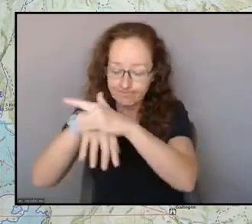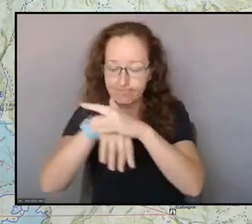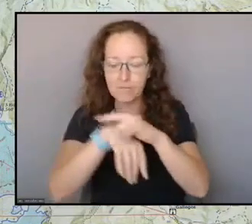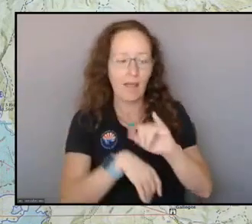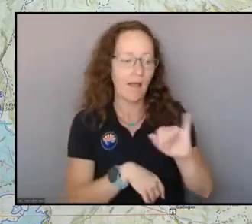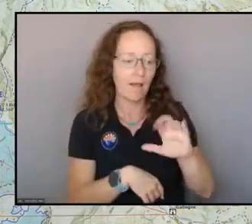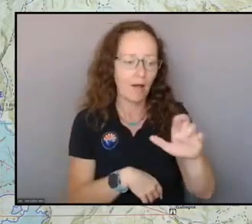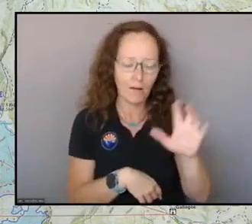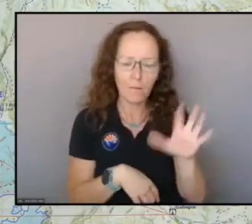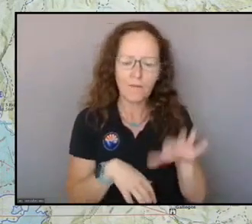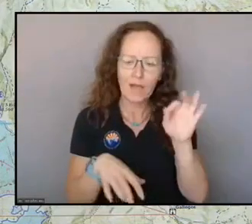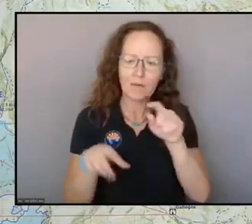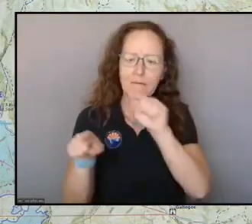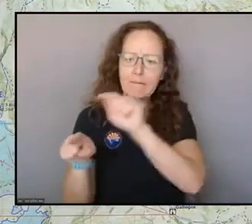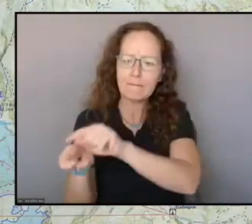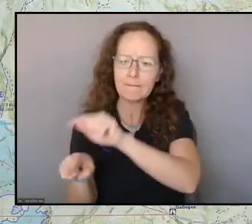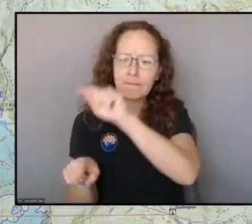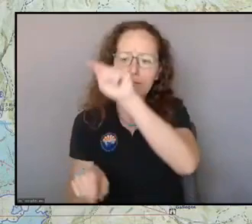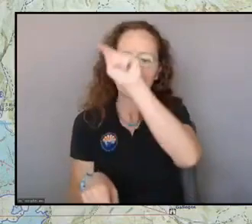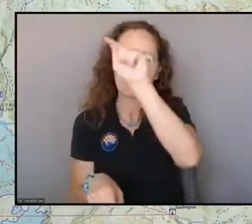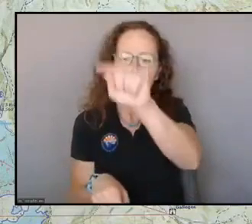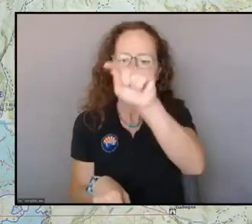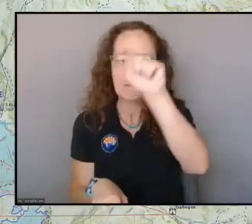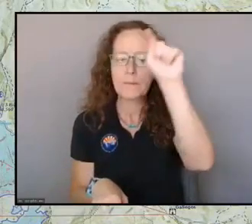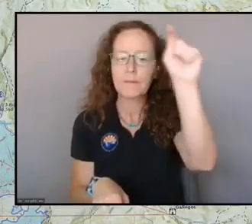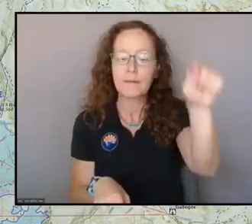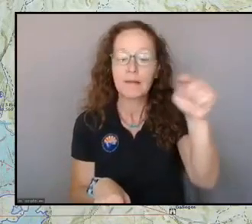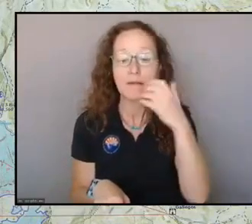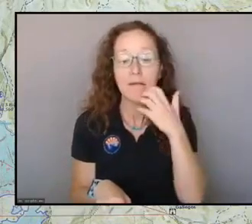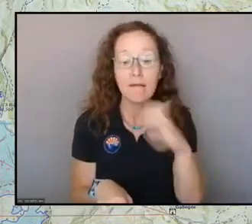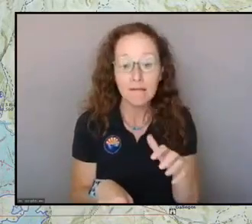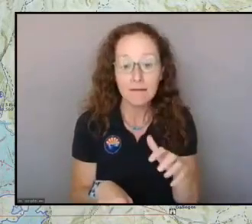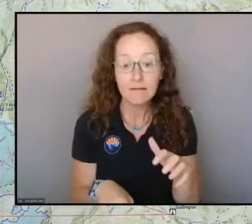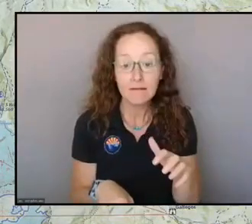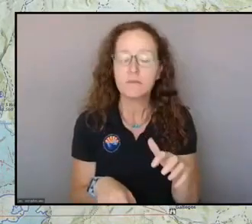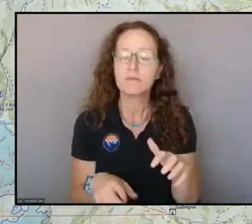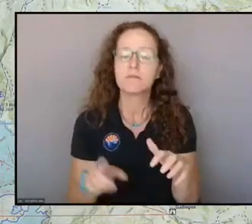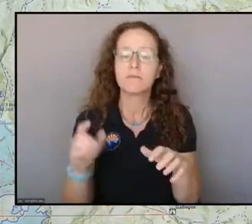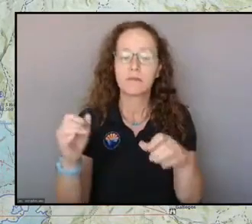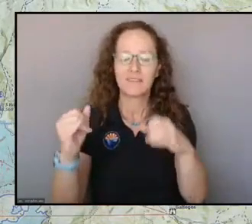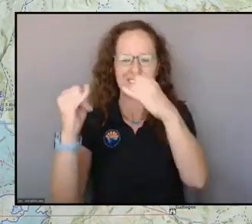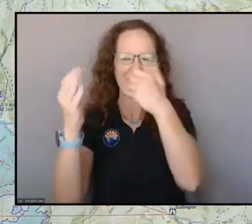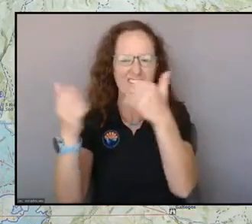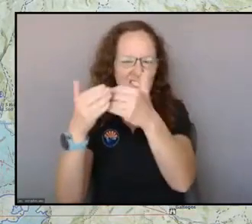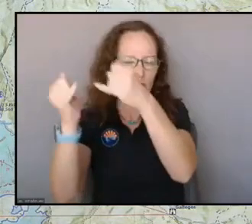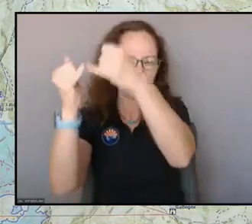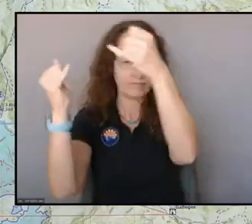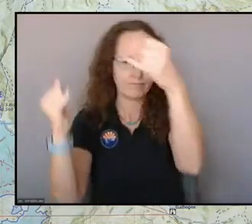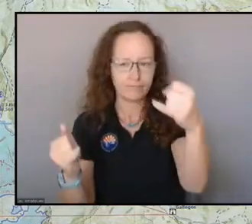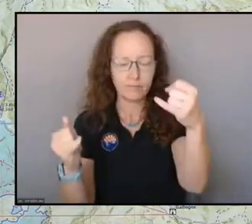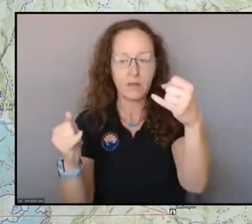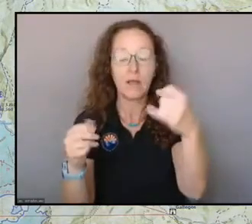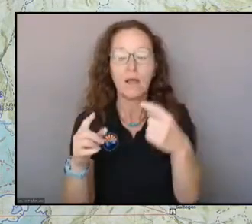AND ONE OUTSIDE THE FIRE PERIMETER THAT WERE PICKED UP